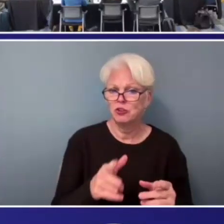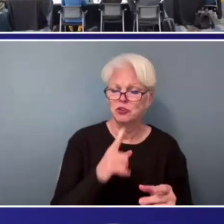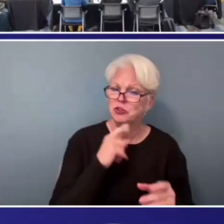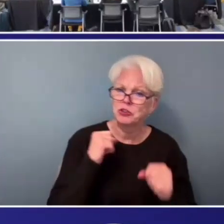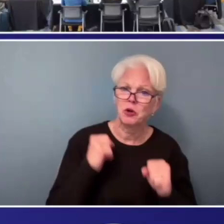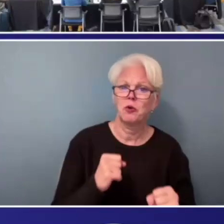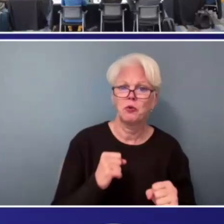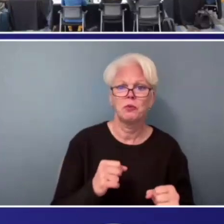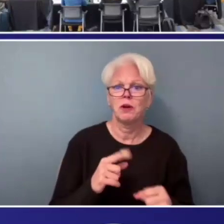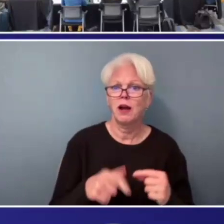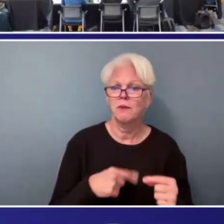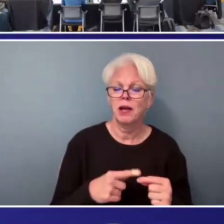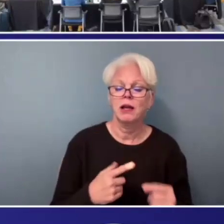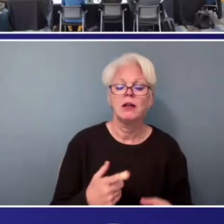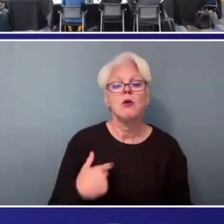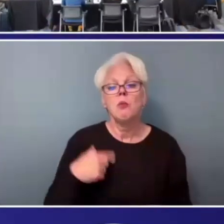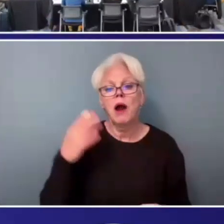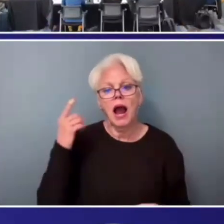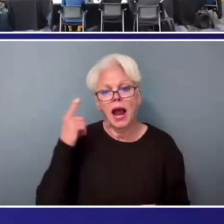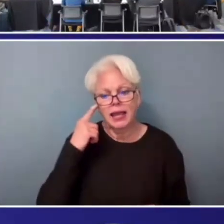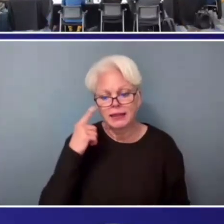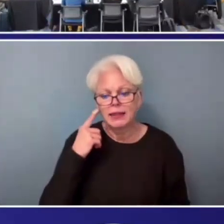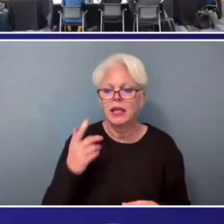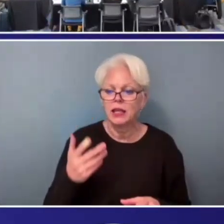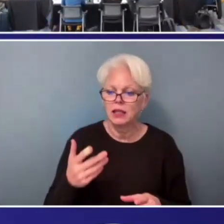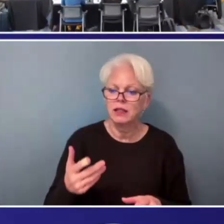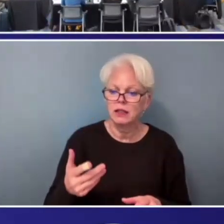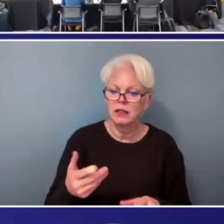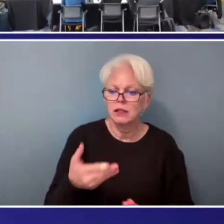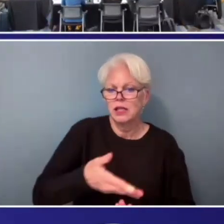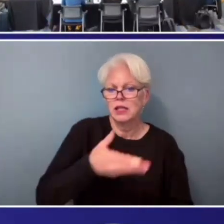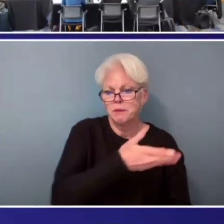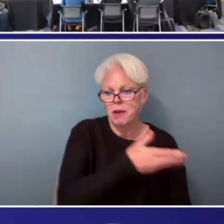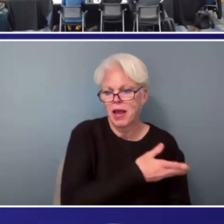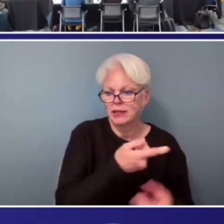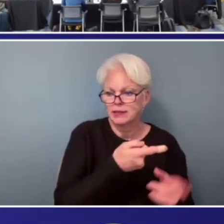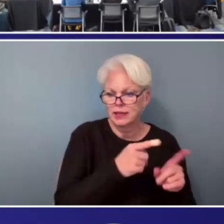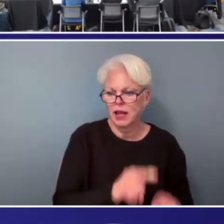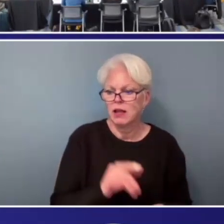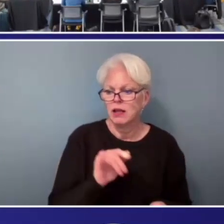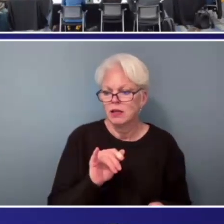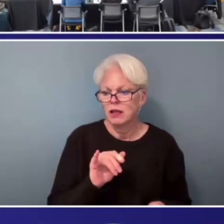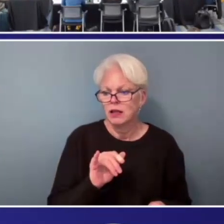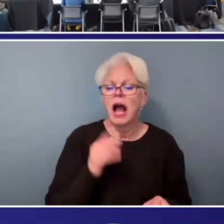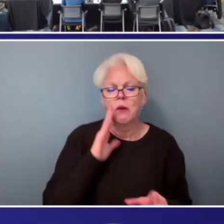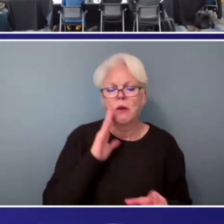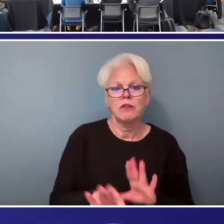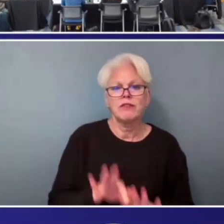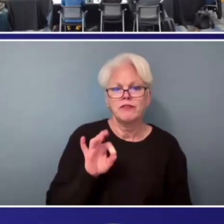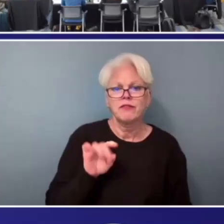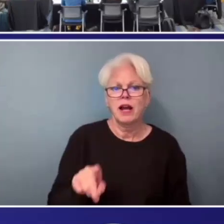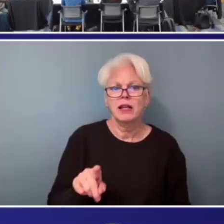So I think there's precedent that when -- I'll find you the, the Supreme Court